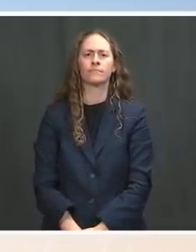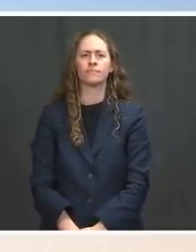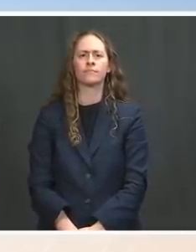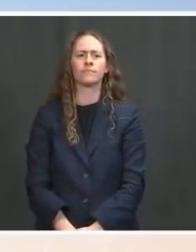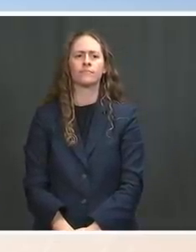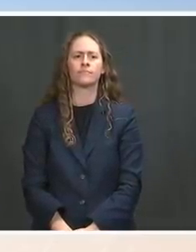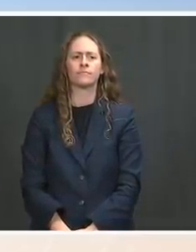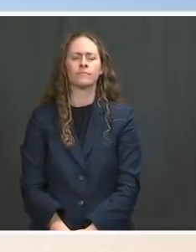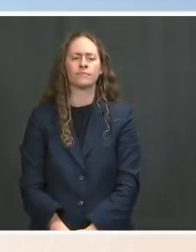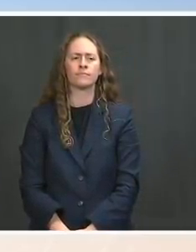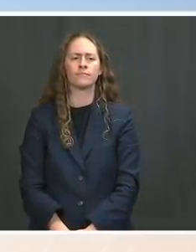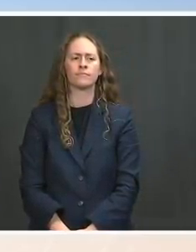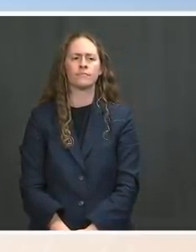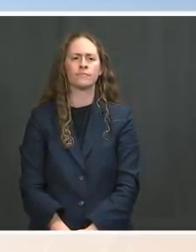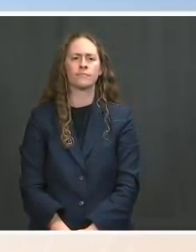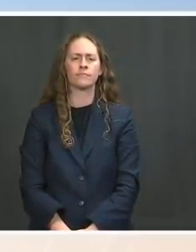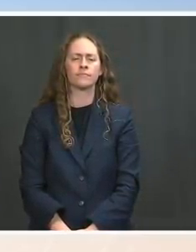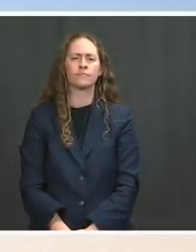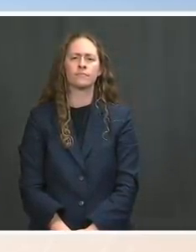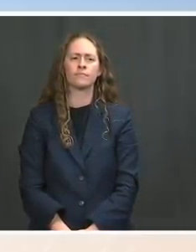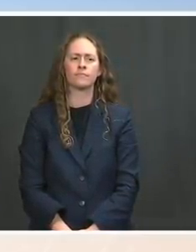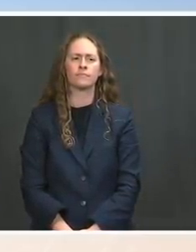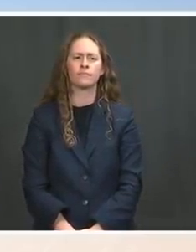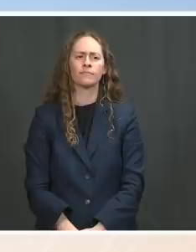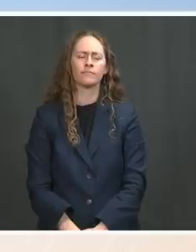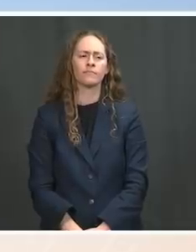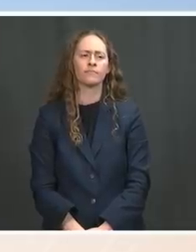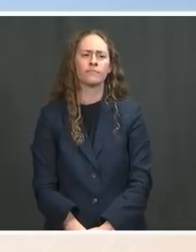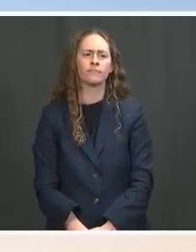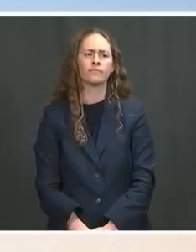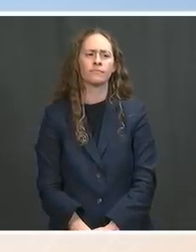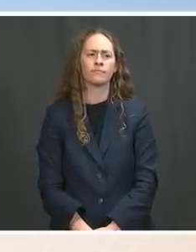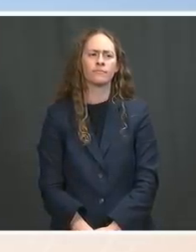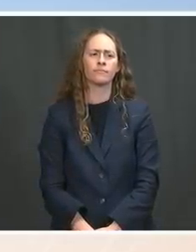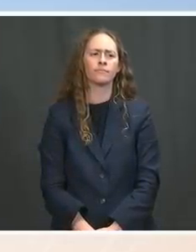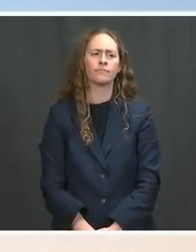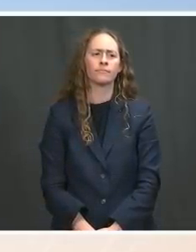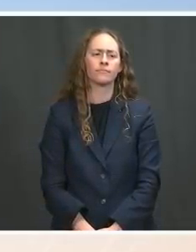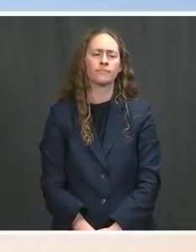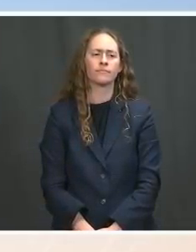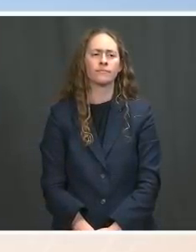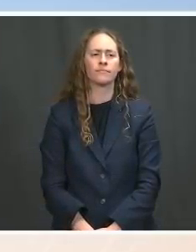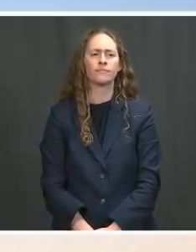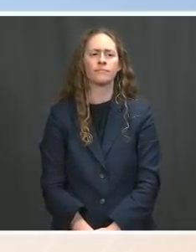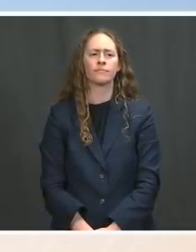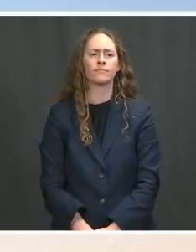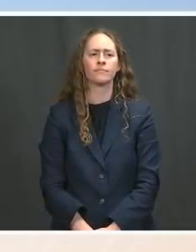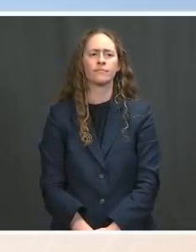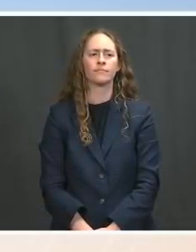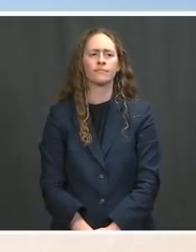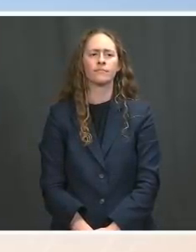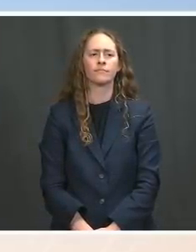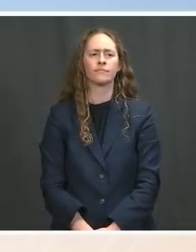that it's "transitory." What -- what does that mean? Is that thinking about the next couple of months